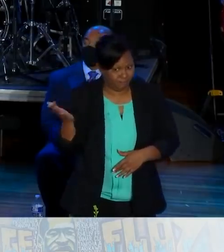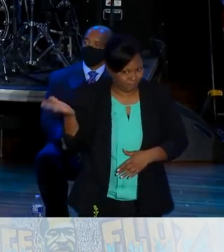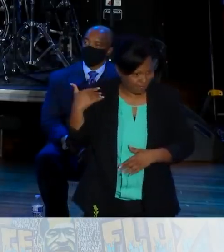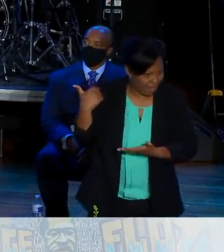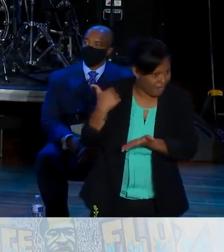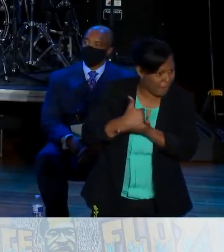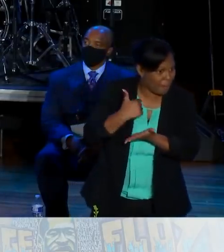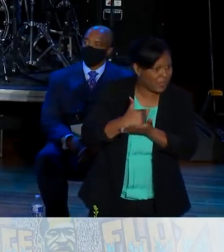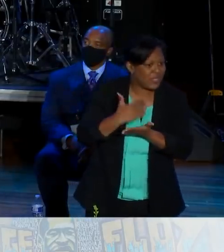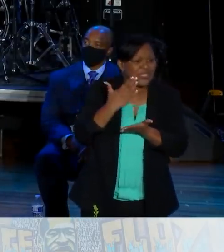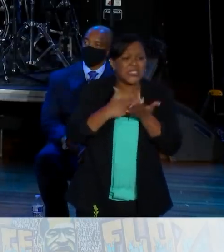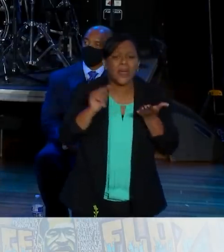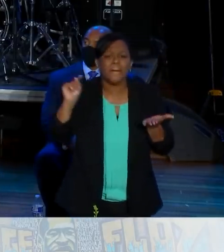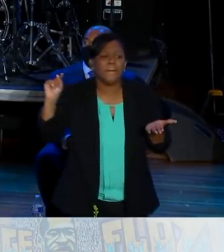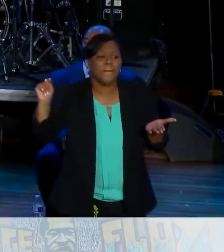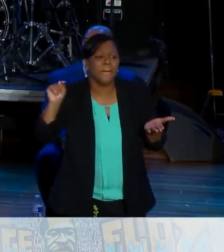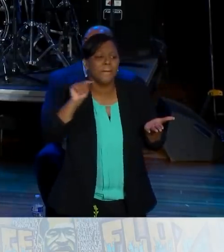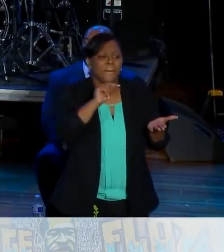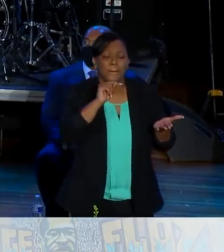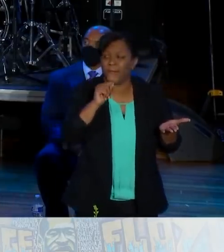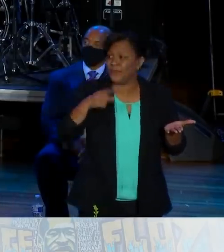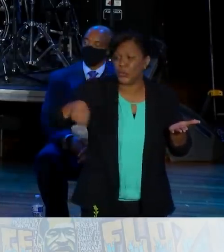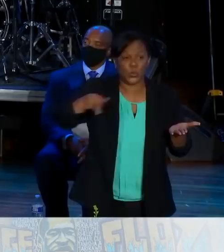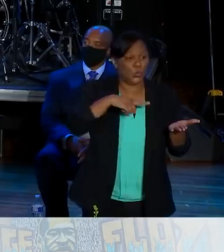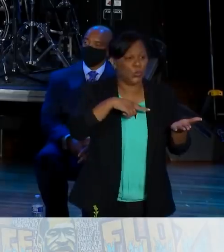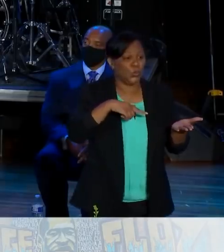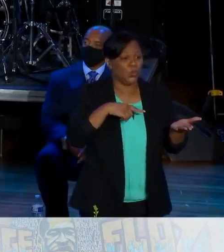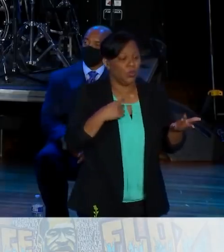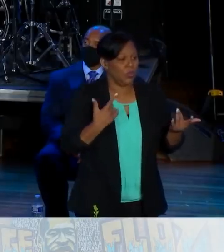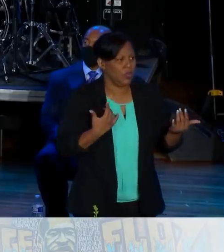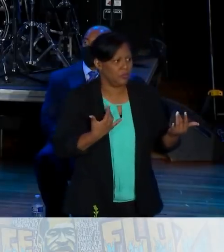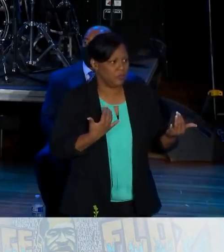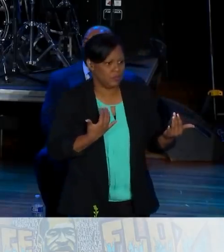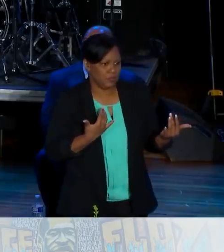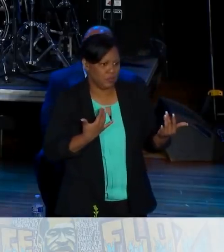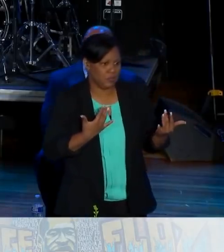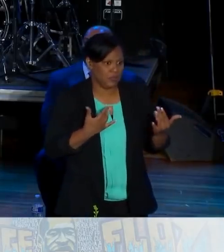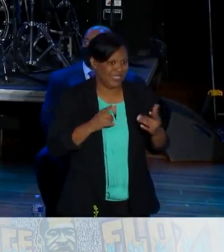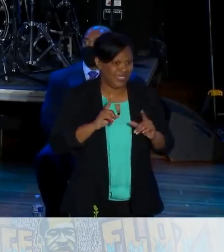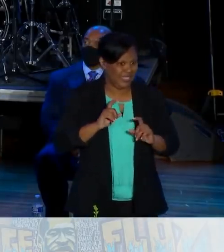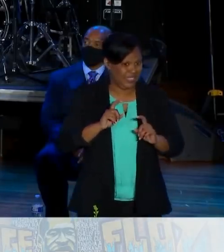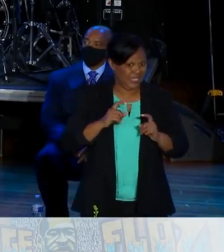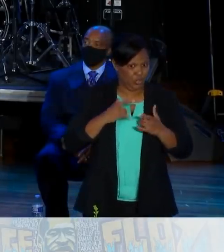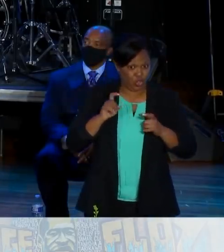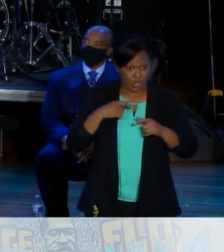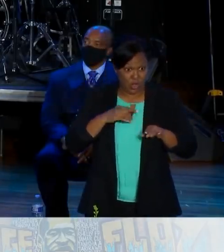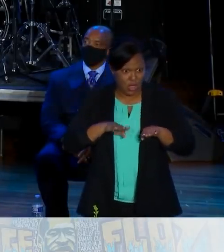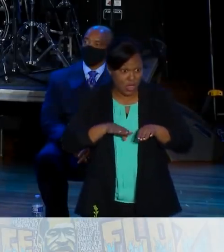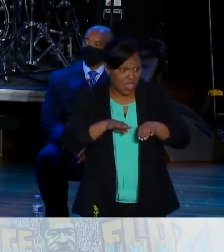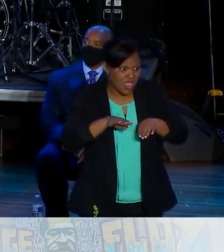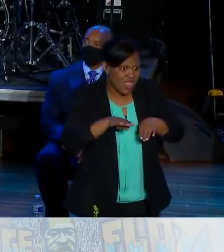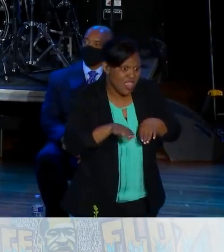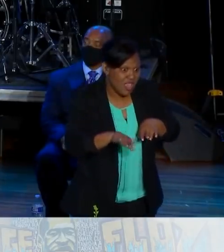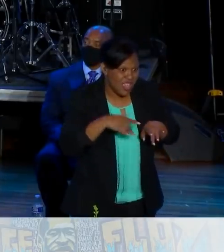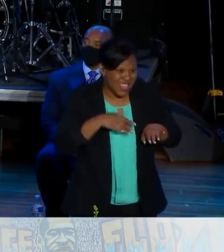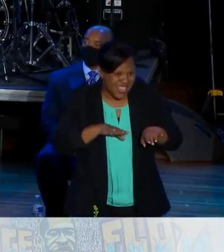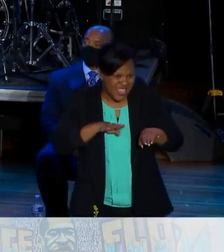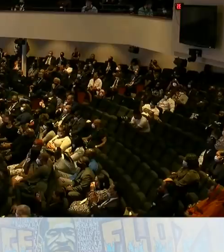THINKERS OF OUR TIME, DR. DYSON. WE NEED TO BREAK DOWN. YOU'RE ALL OPERATING LIKE IT WAS YESTERDAY. AND THE REASON YOU ALL ARE LATE